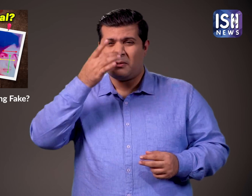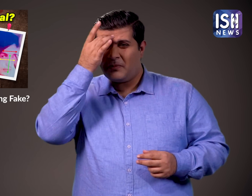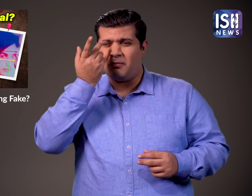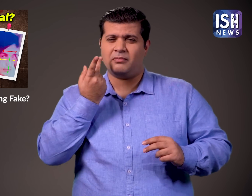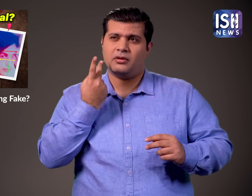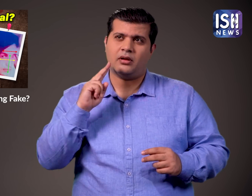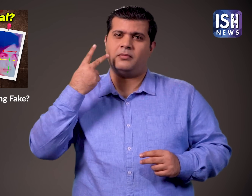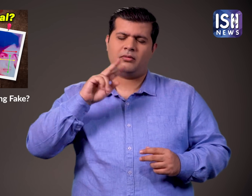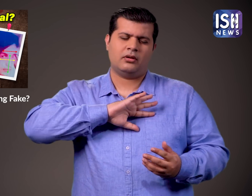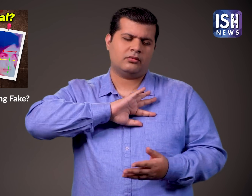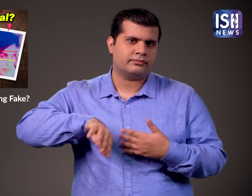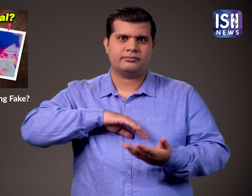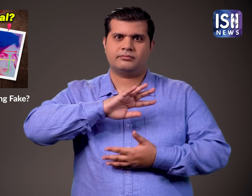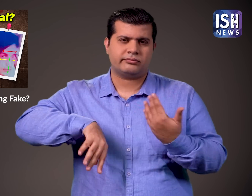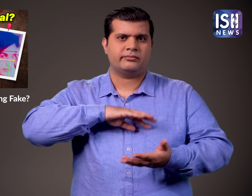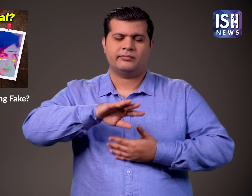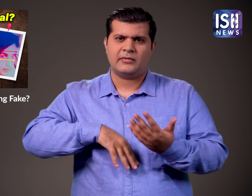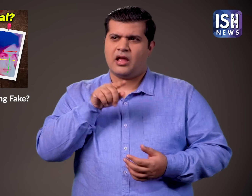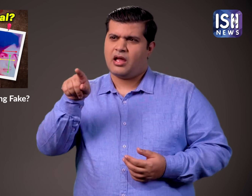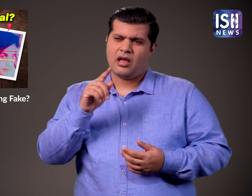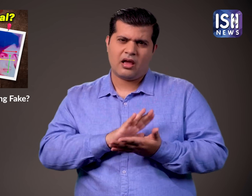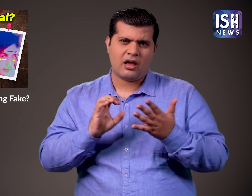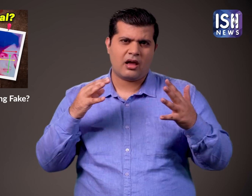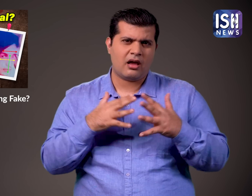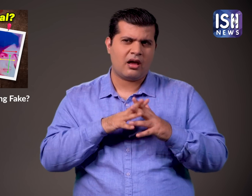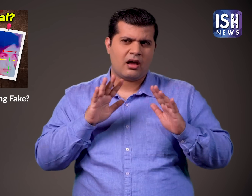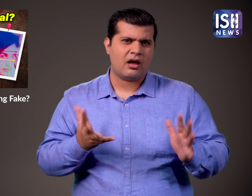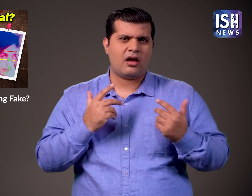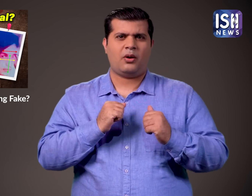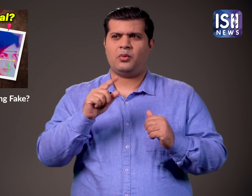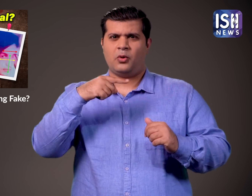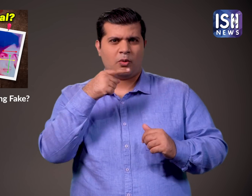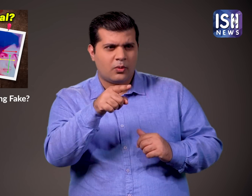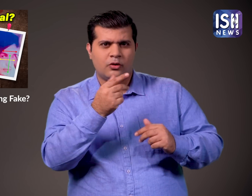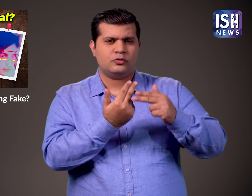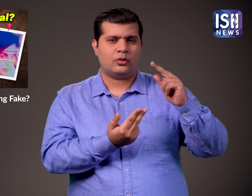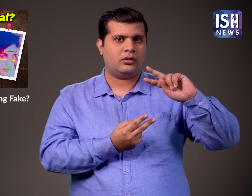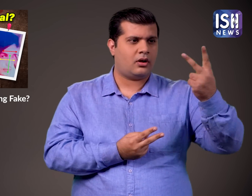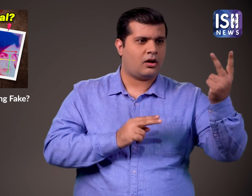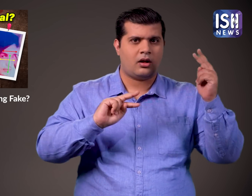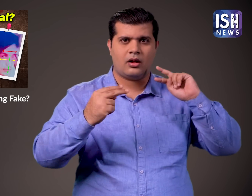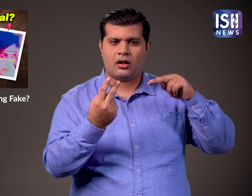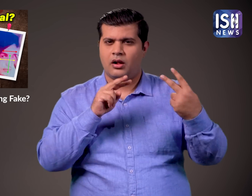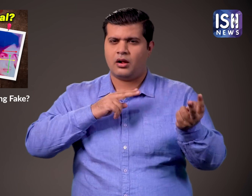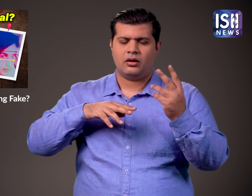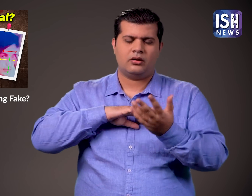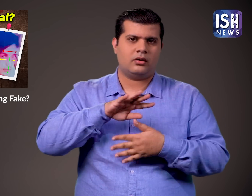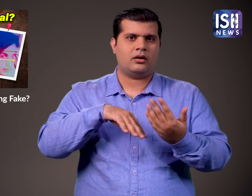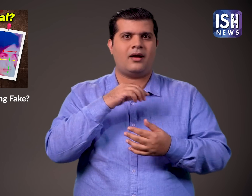This issue has sparked controversy, raising questions about its cause and the true culprit, with various stories circulating.